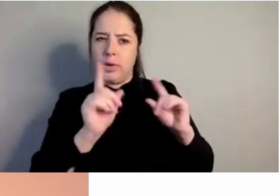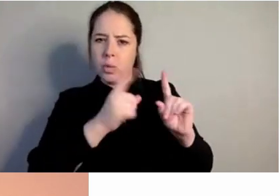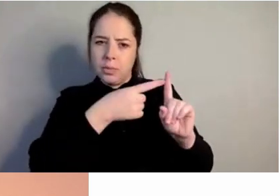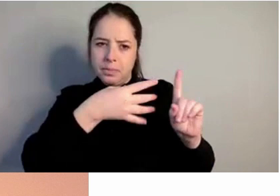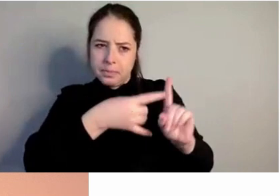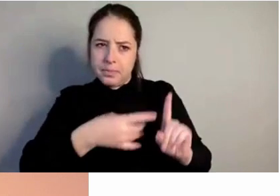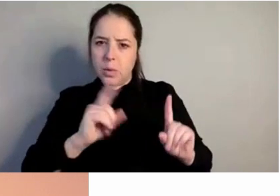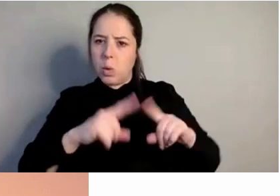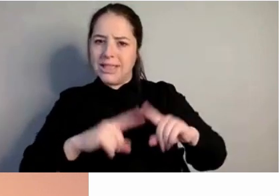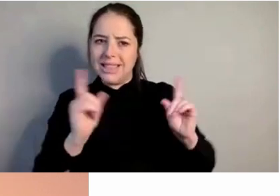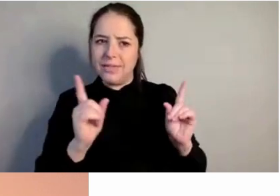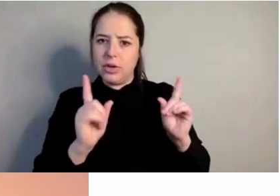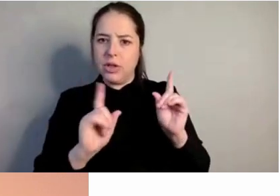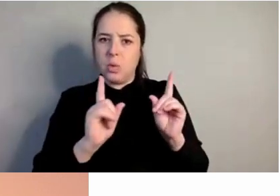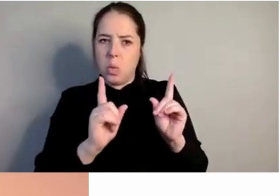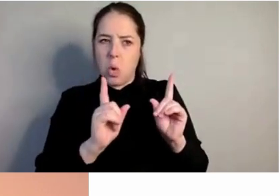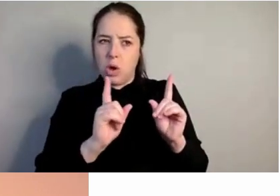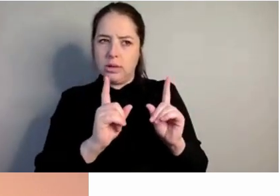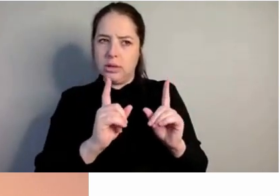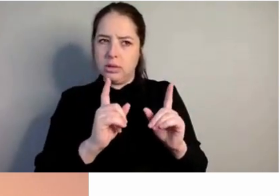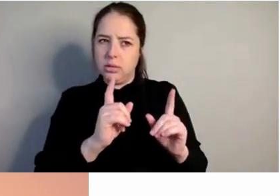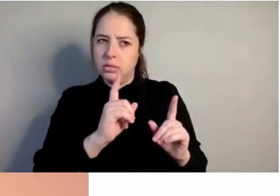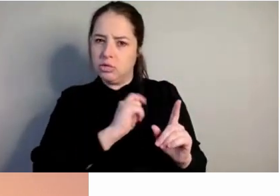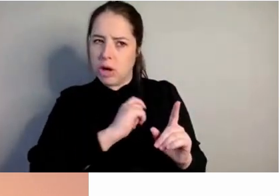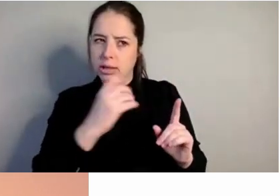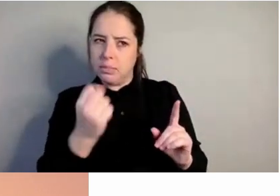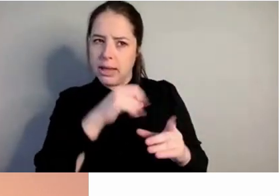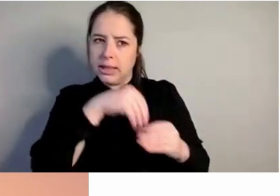and what is held in trust for us for the public at large.